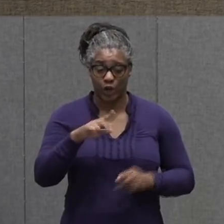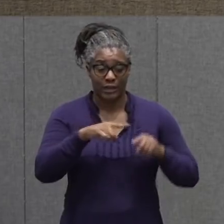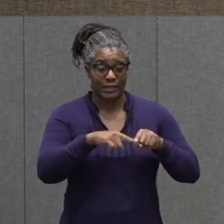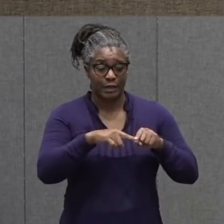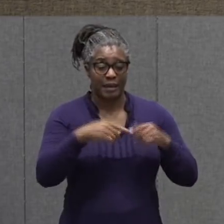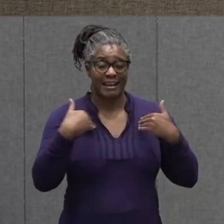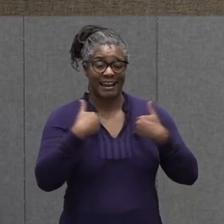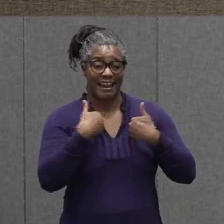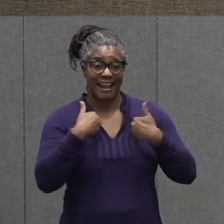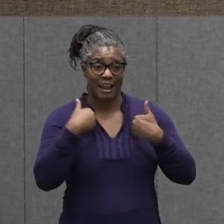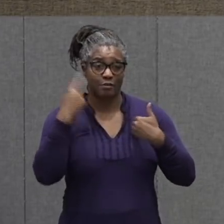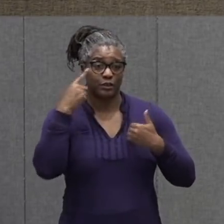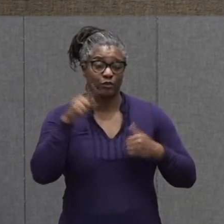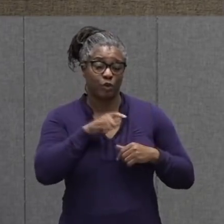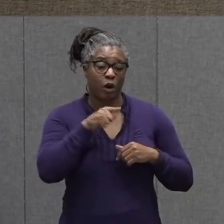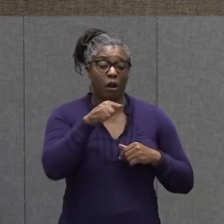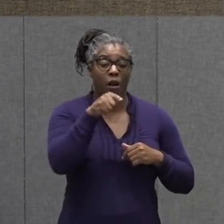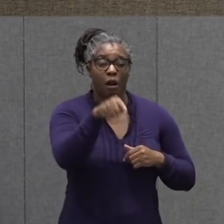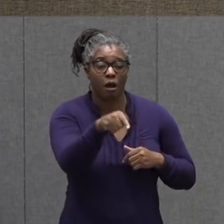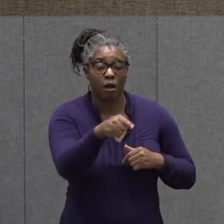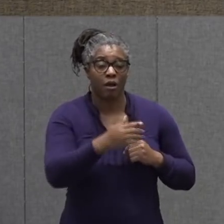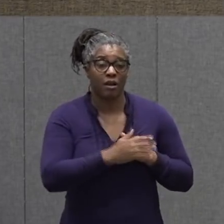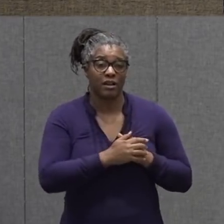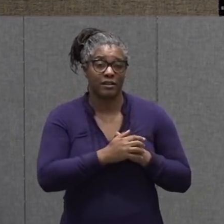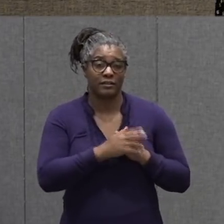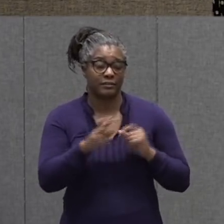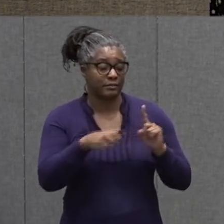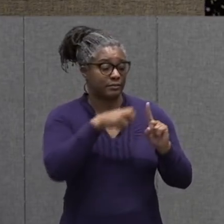Hitchhiker seeds are often prickly